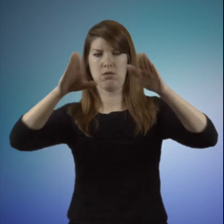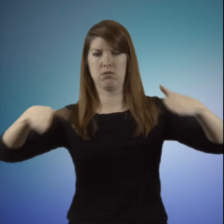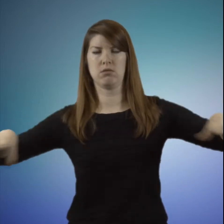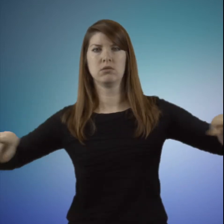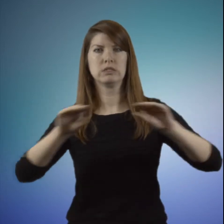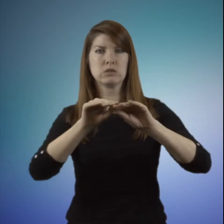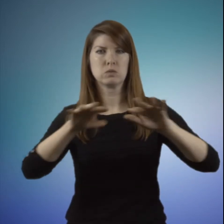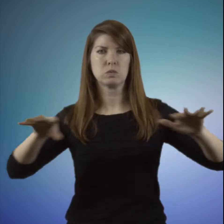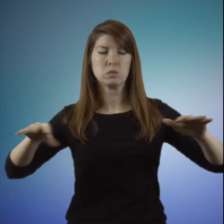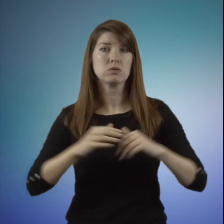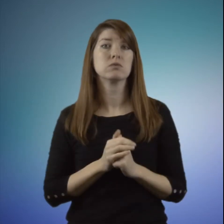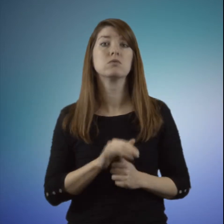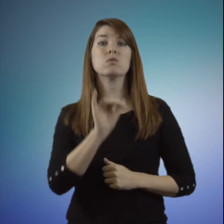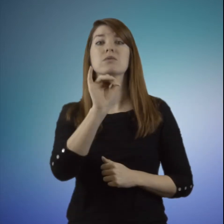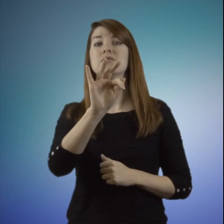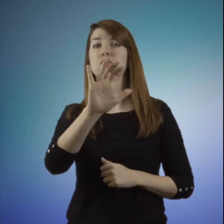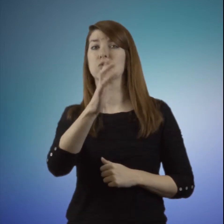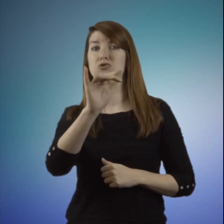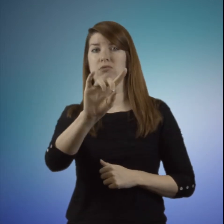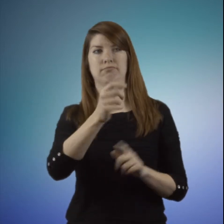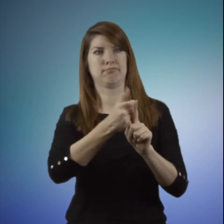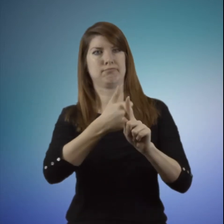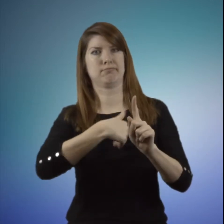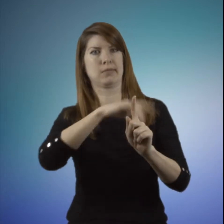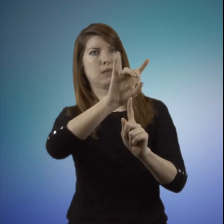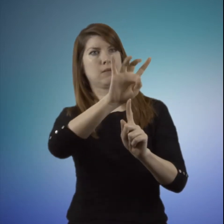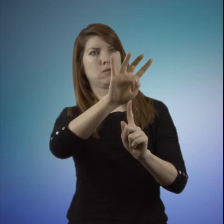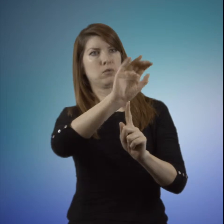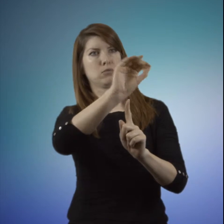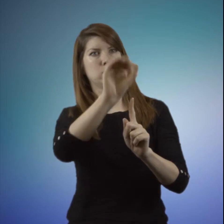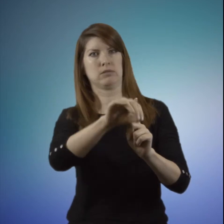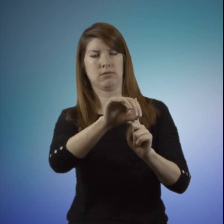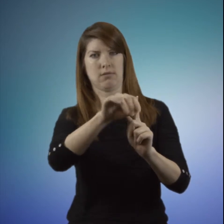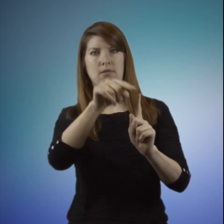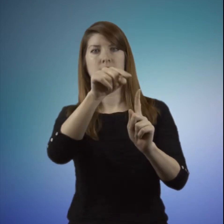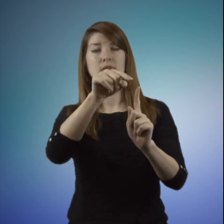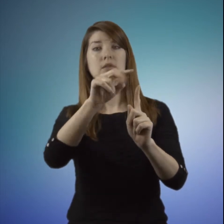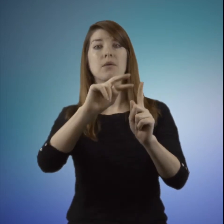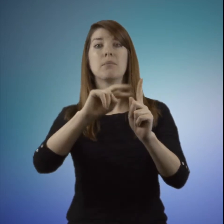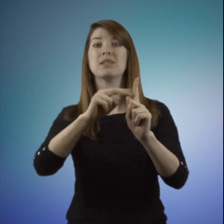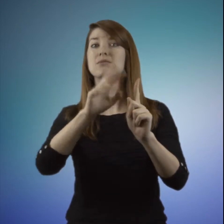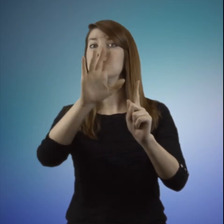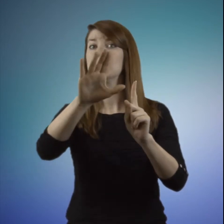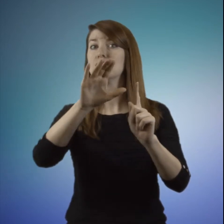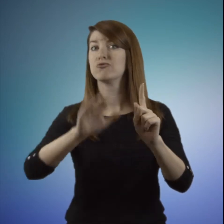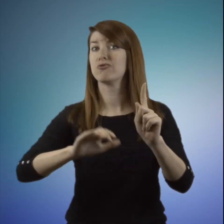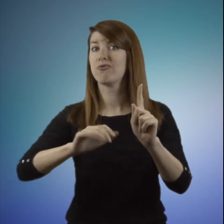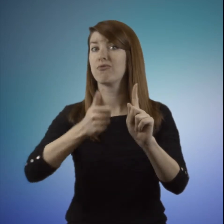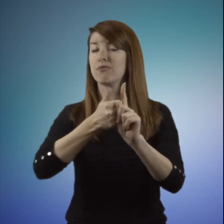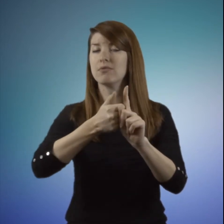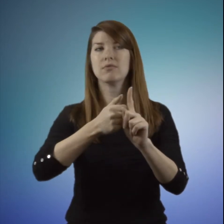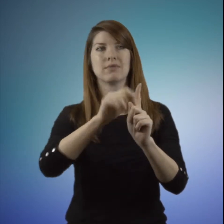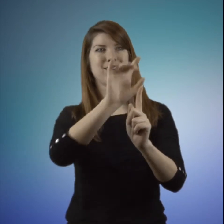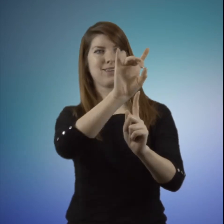So, if your child is at the 84th percentile that means that your child is at the 84th percentile.